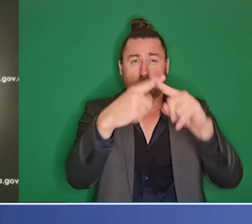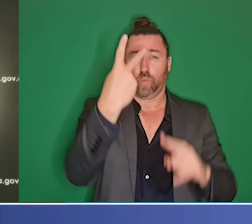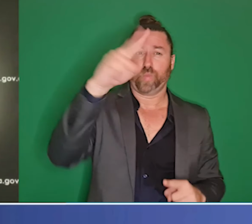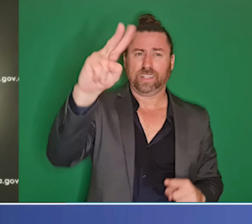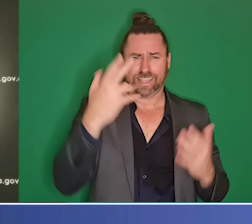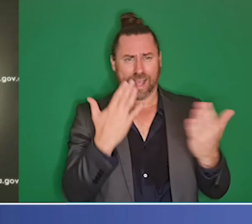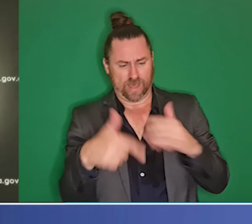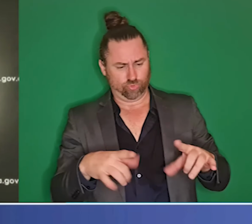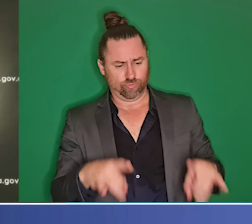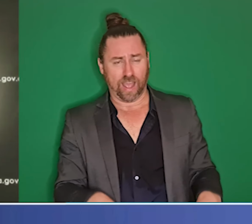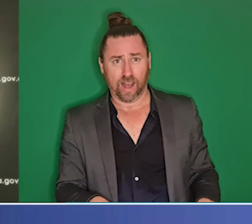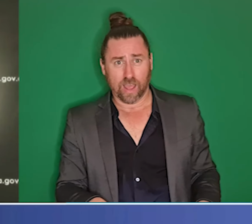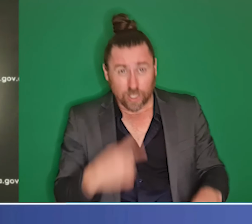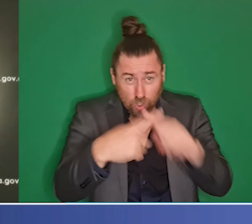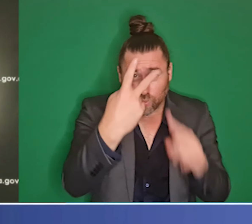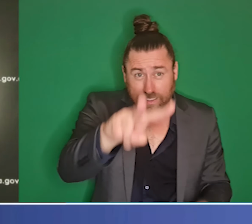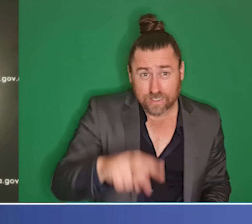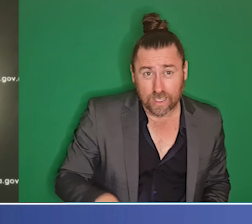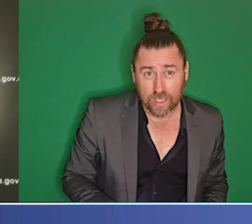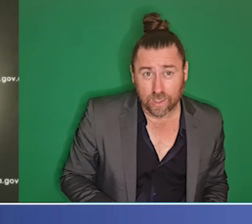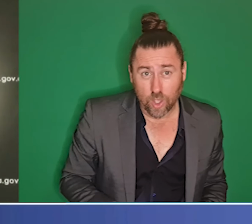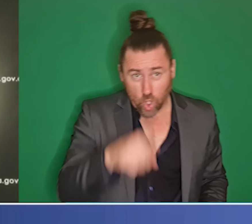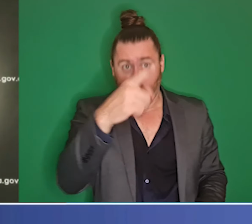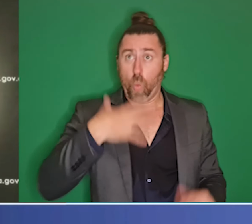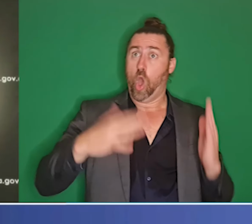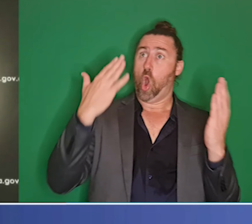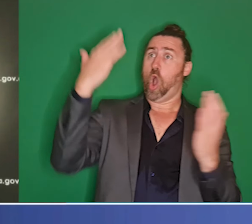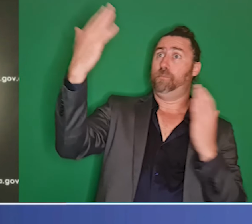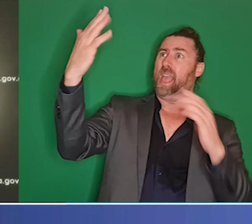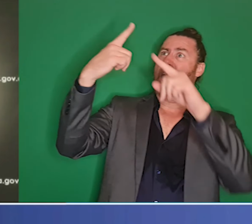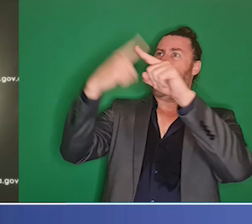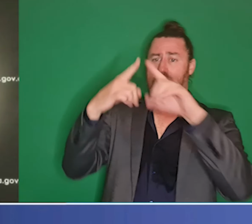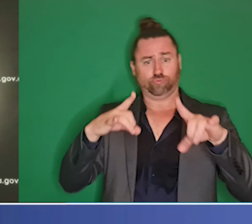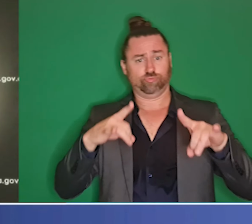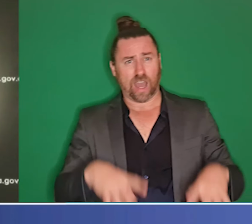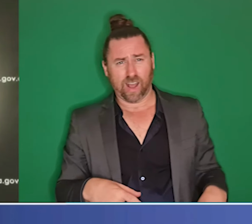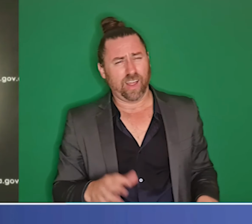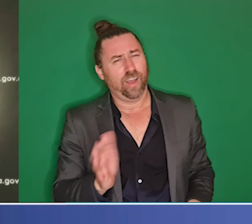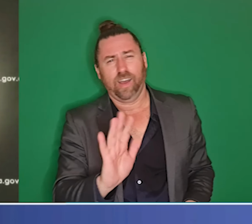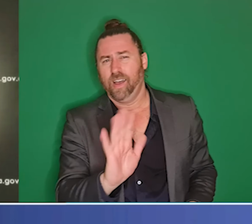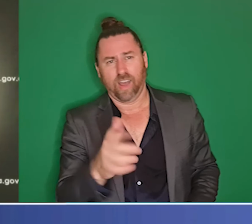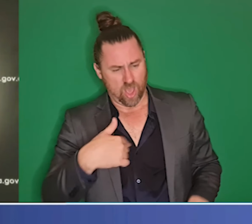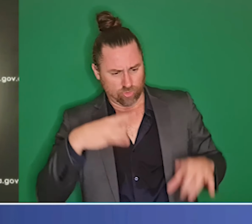Is that really something that people are saying is the model for Australia?